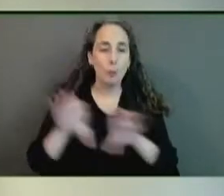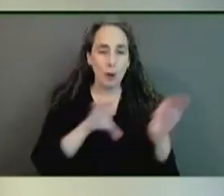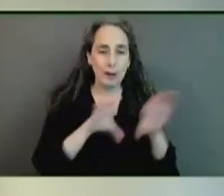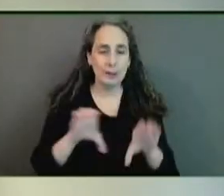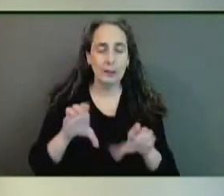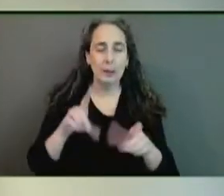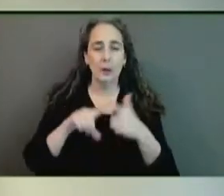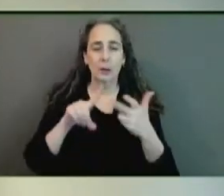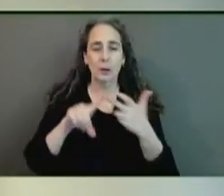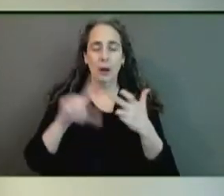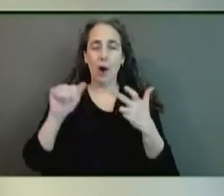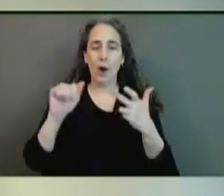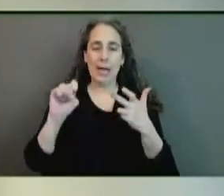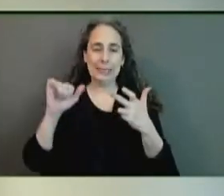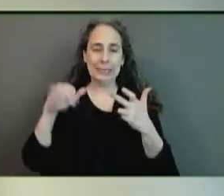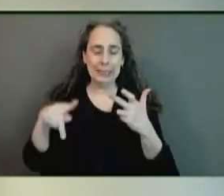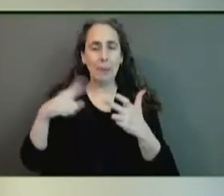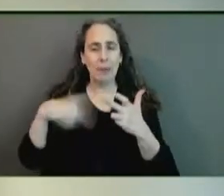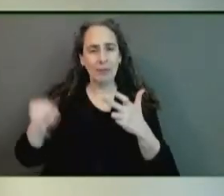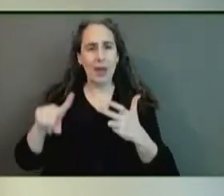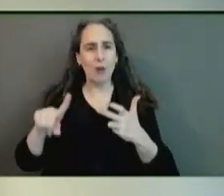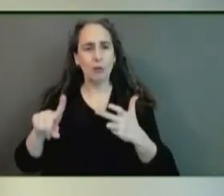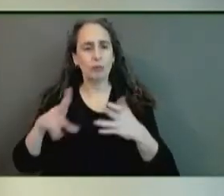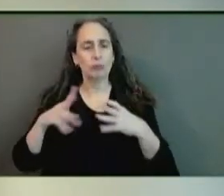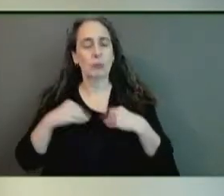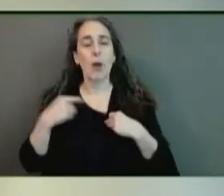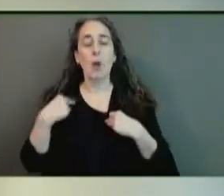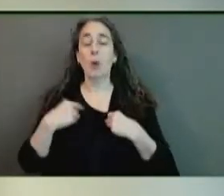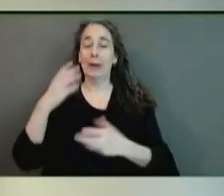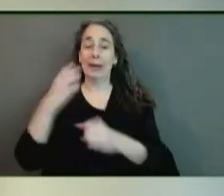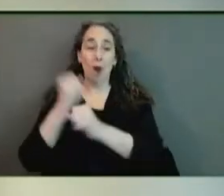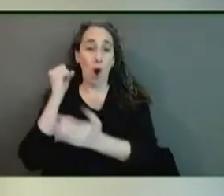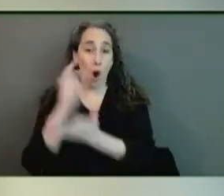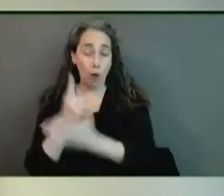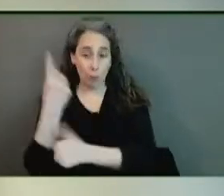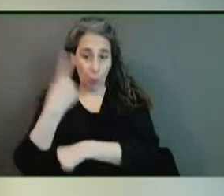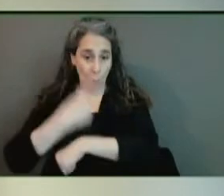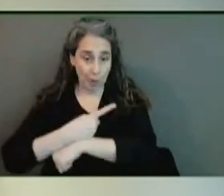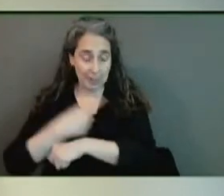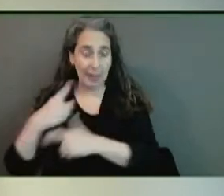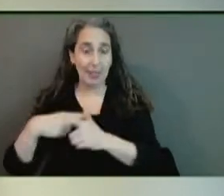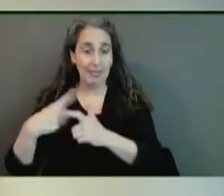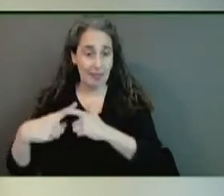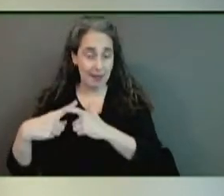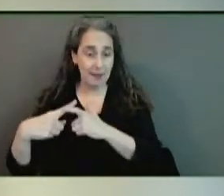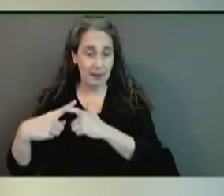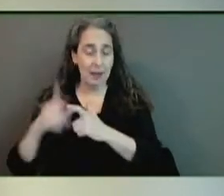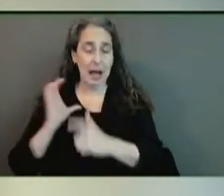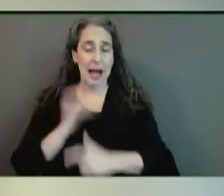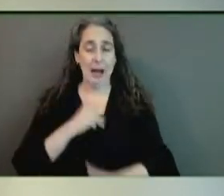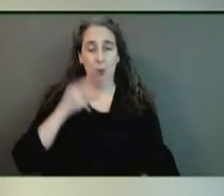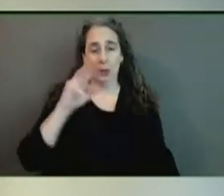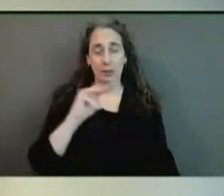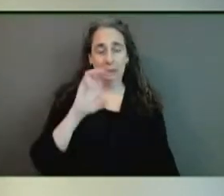Immunization Protocol practices. They have been very receptive.